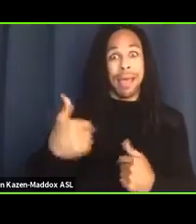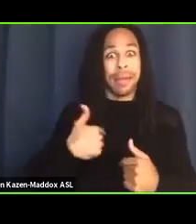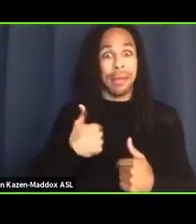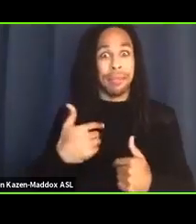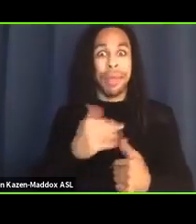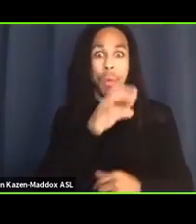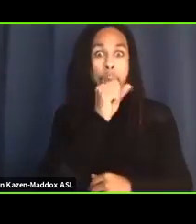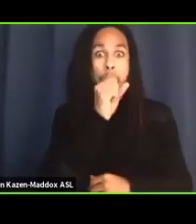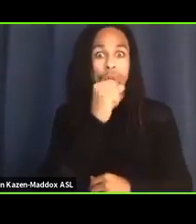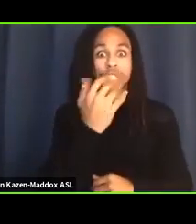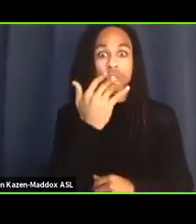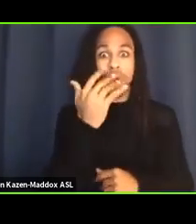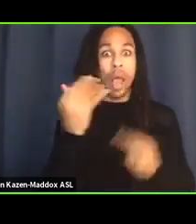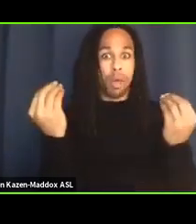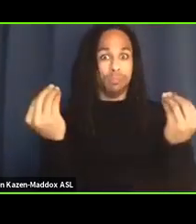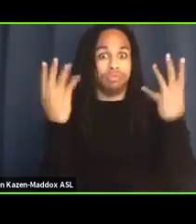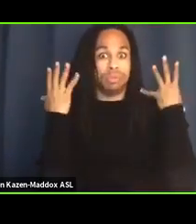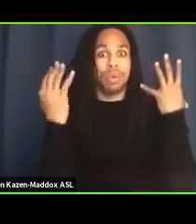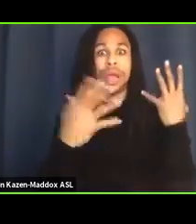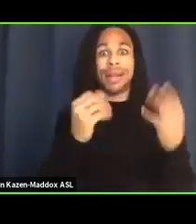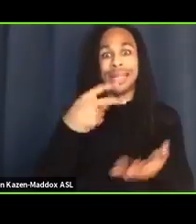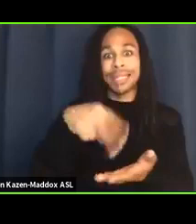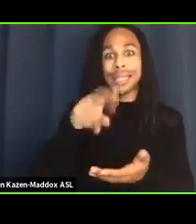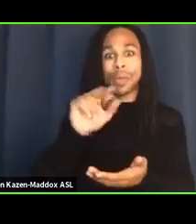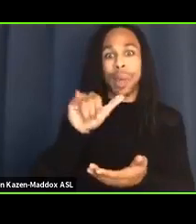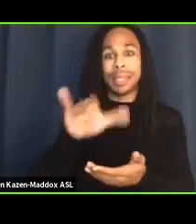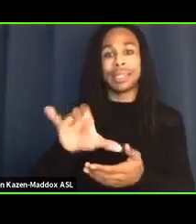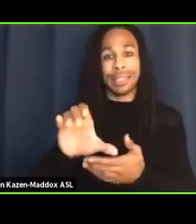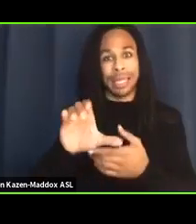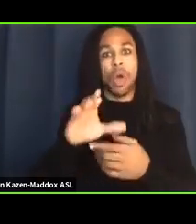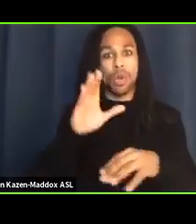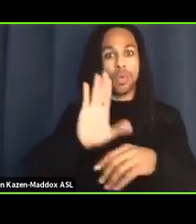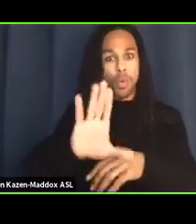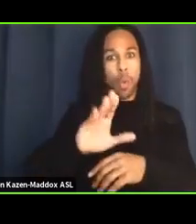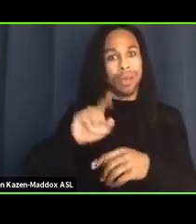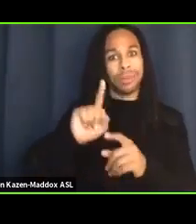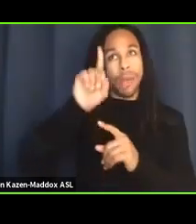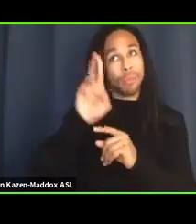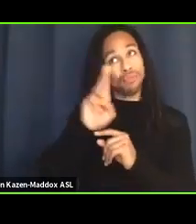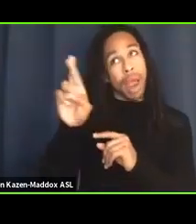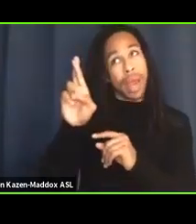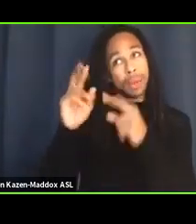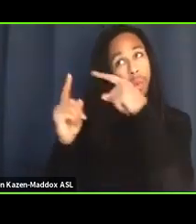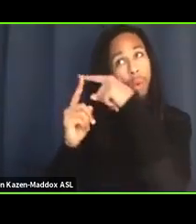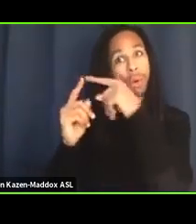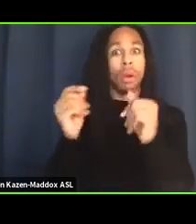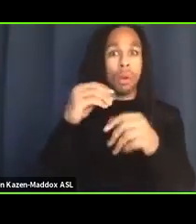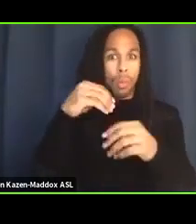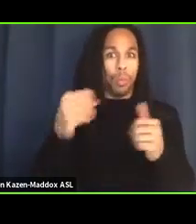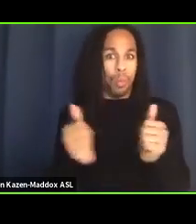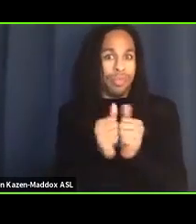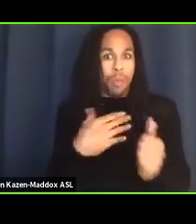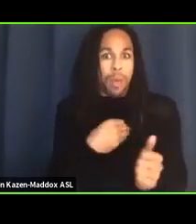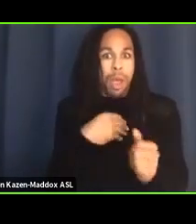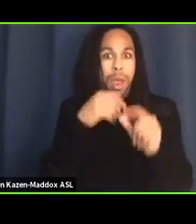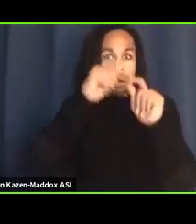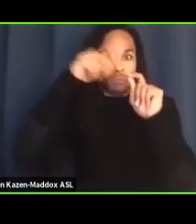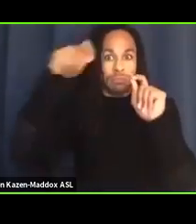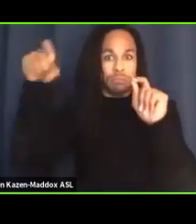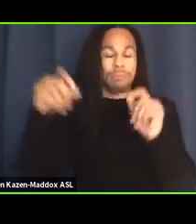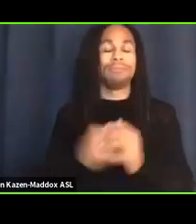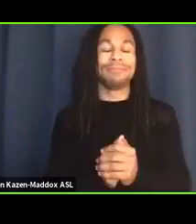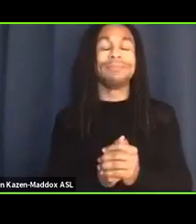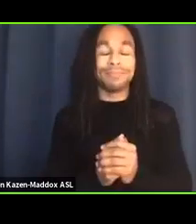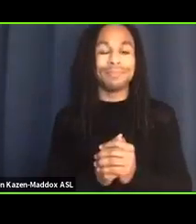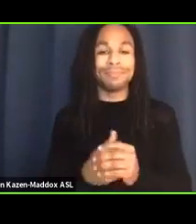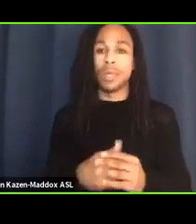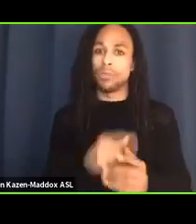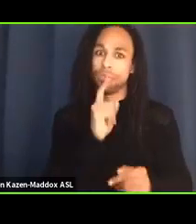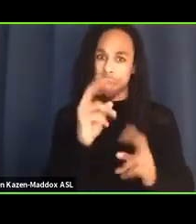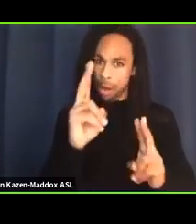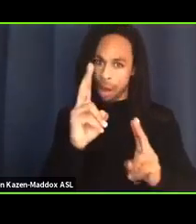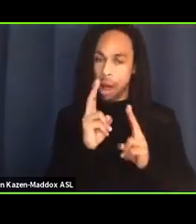Thank you for joining me today. I'm the Executive Director of Dance/NYC. I identify as a non-disabled